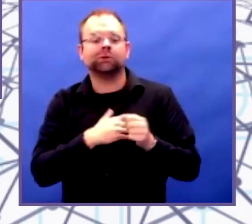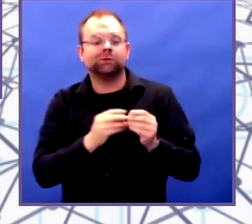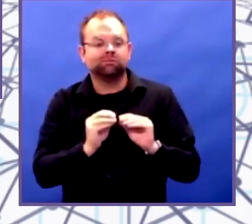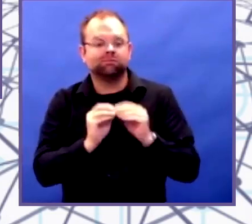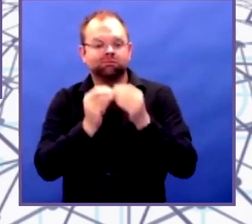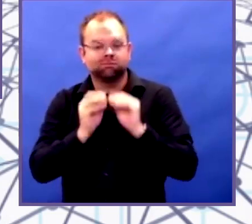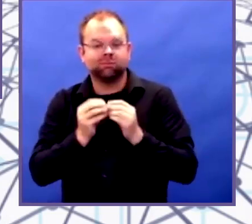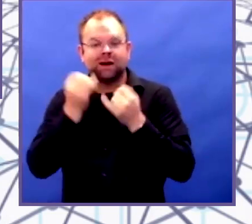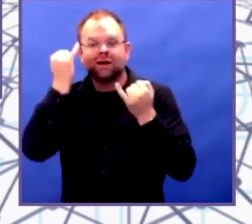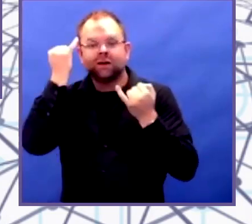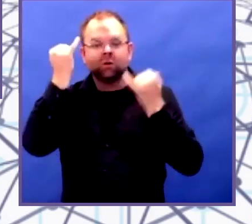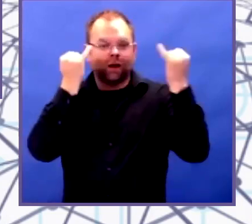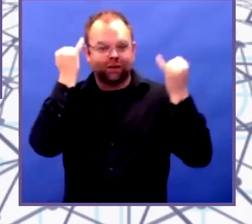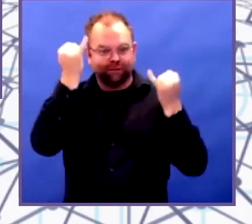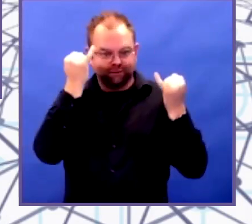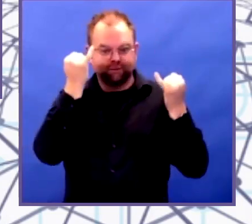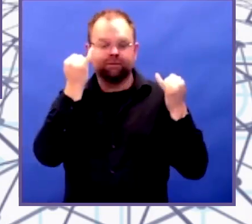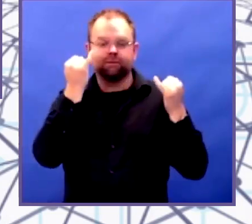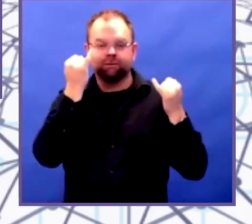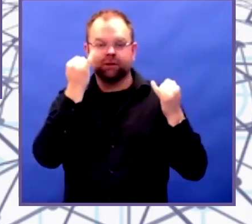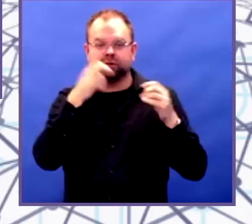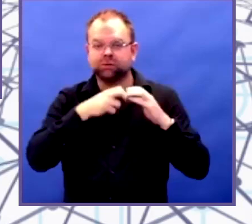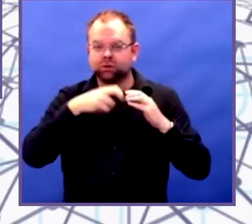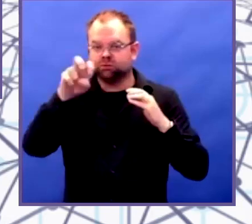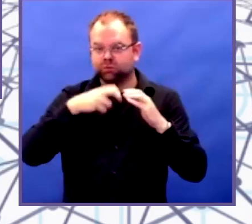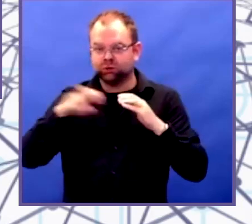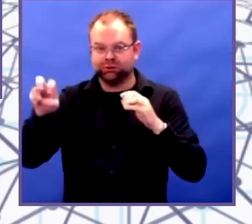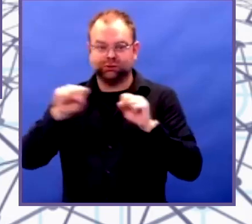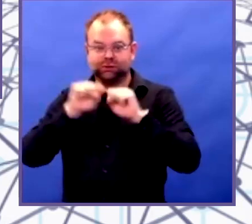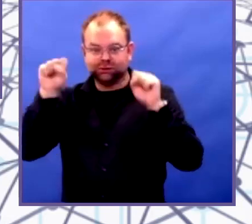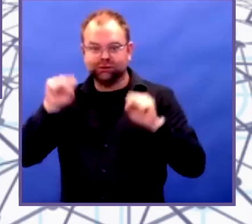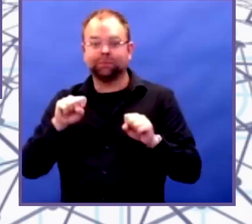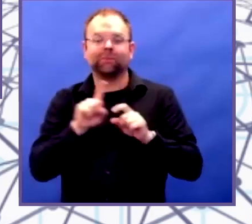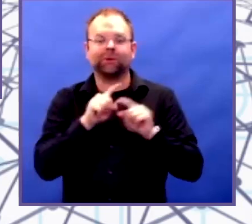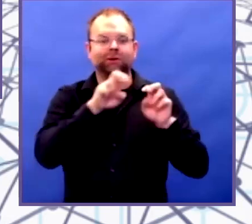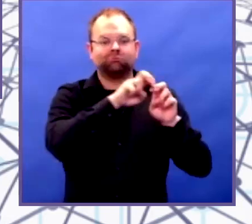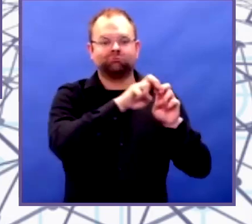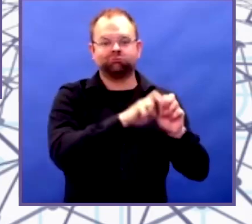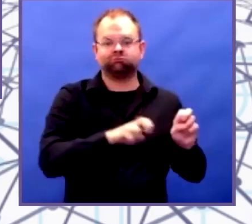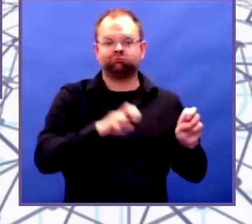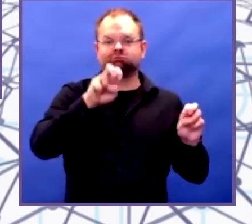We don't not just need them to go down to the centre of the valley, we also need to